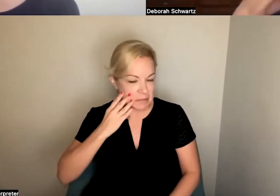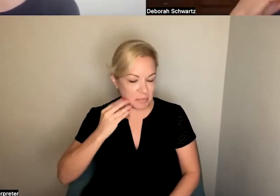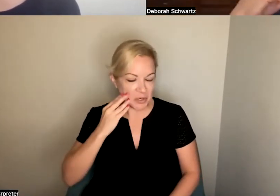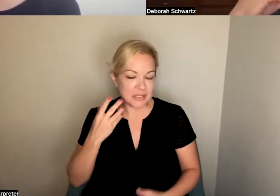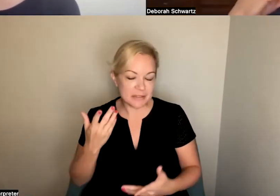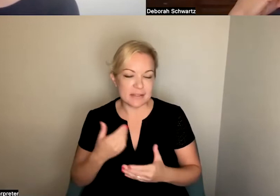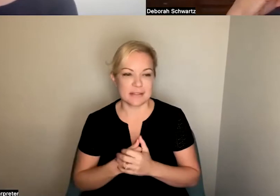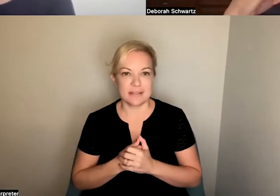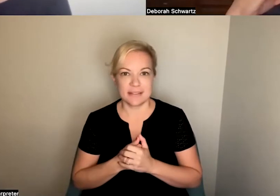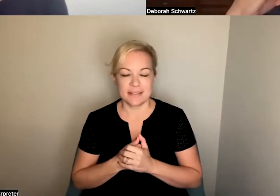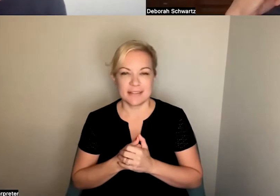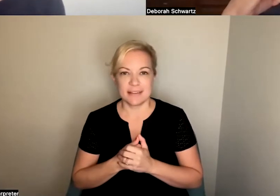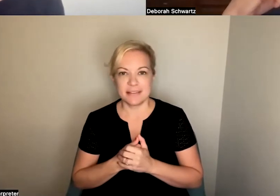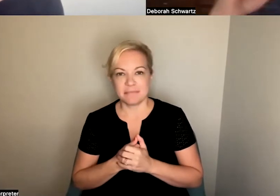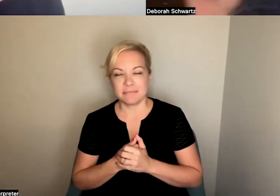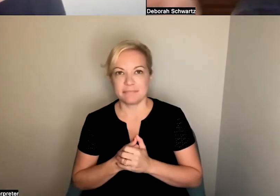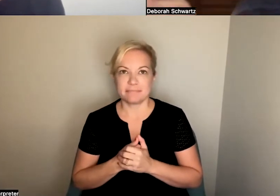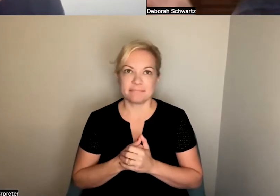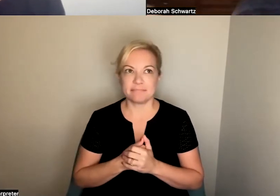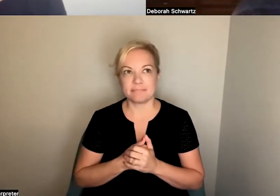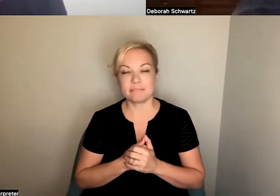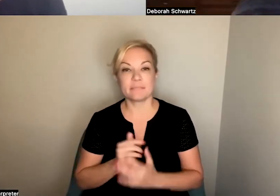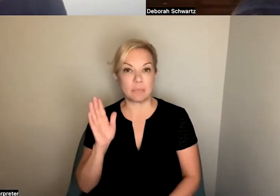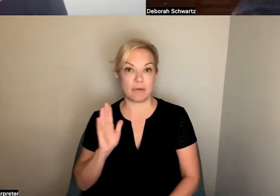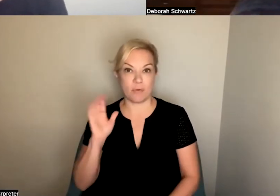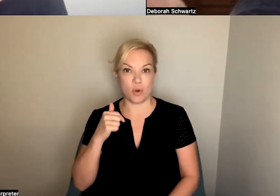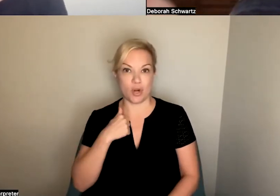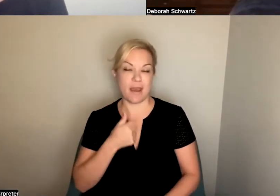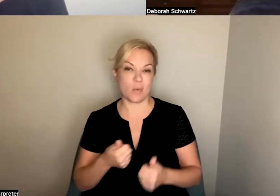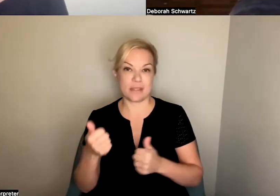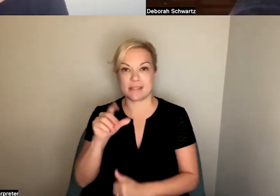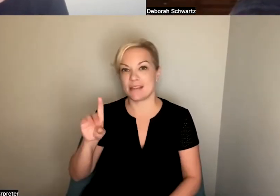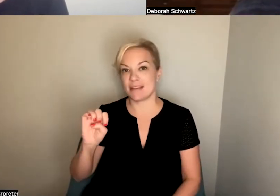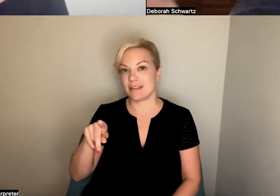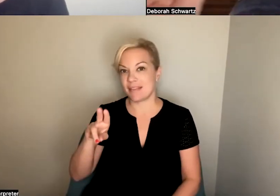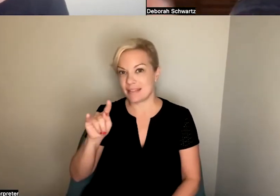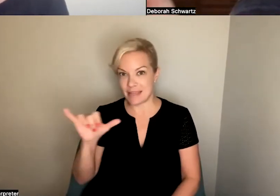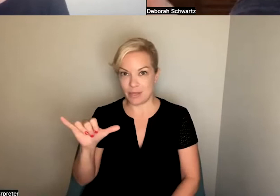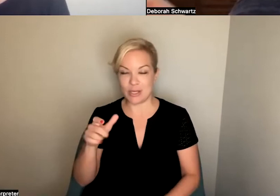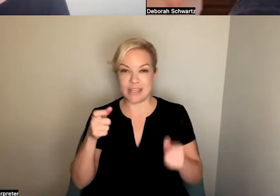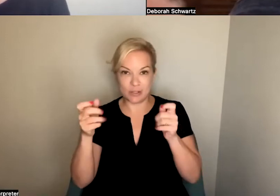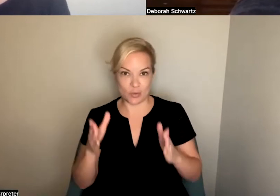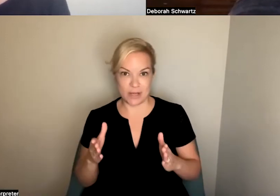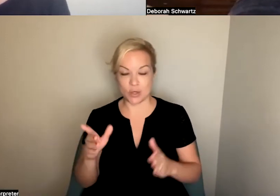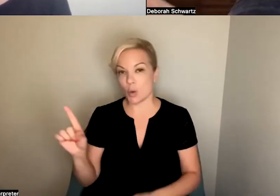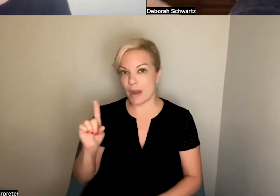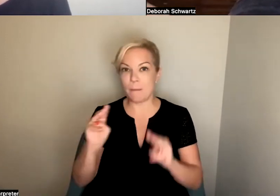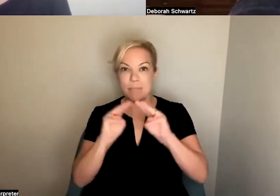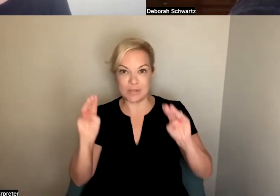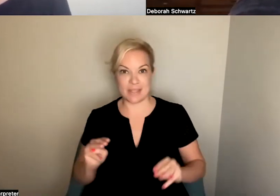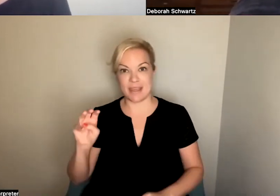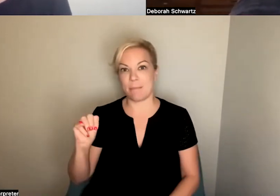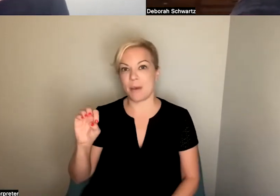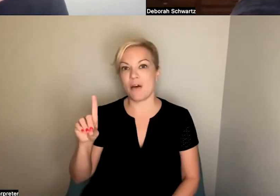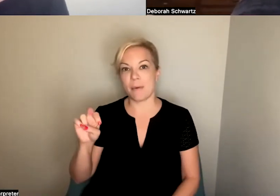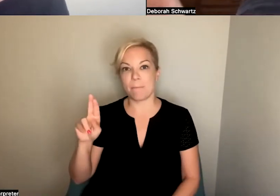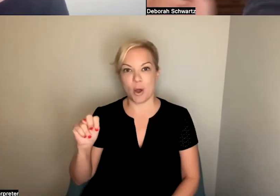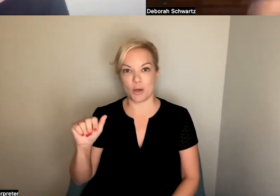I- I was the deputy director at the Museum of Modern Art after that 2000 strike, so the strike